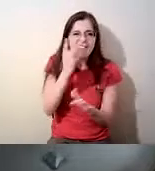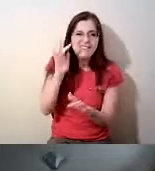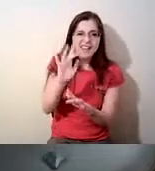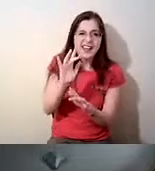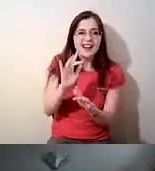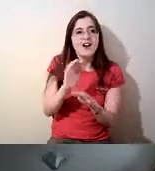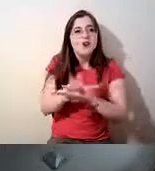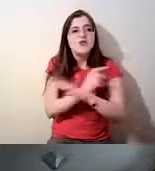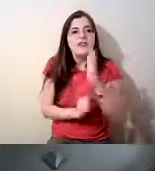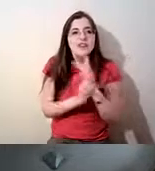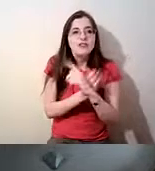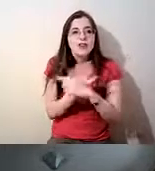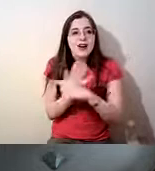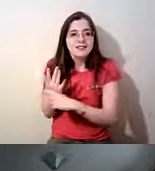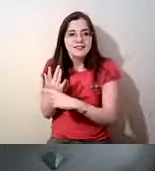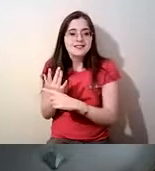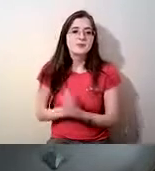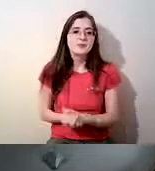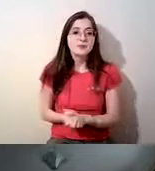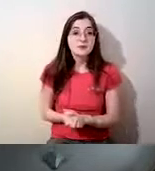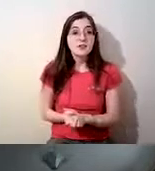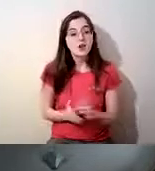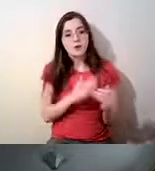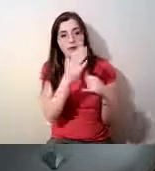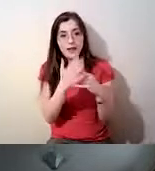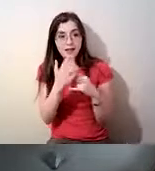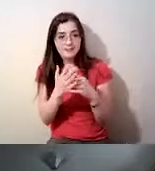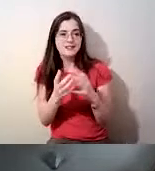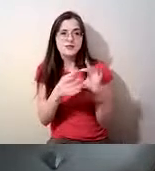so this last sort of concept with regards to eco ableism